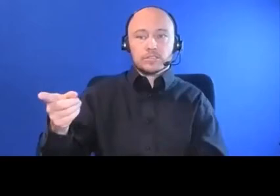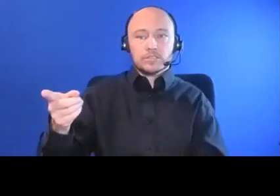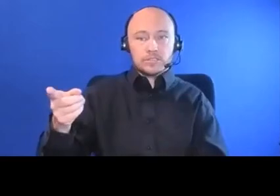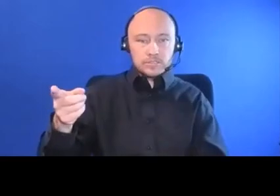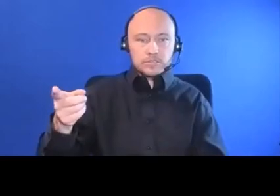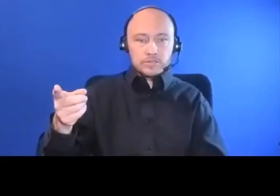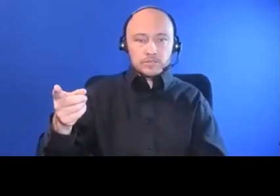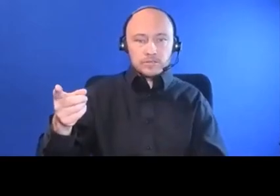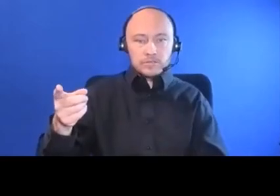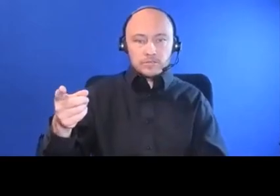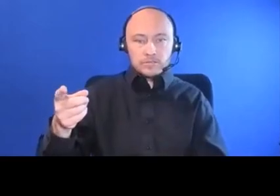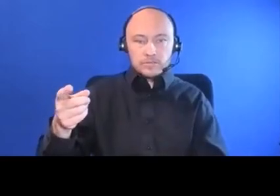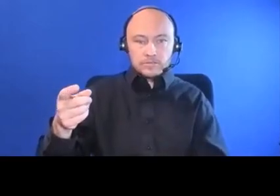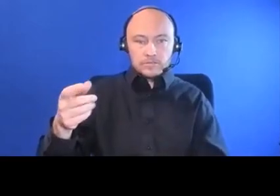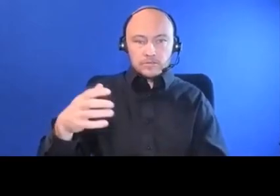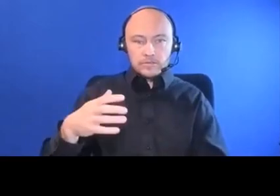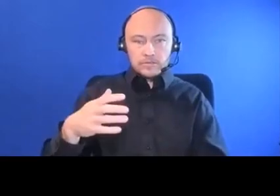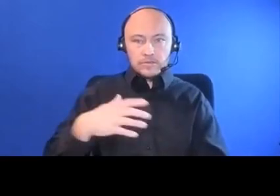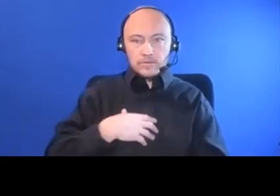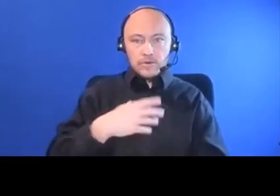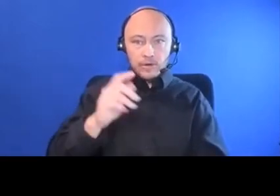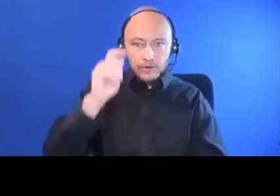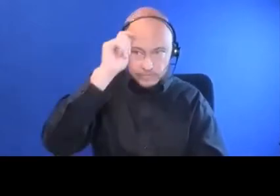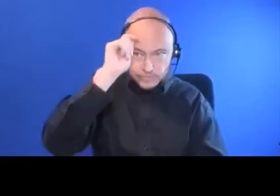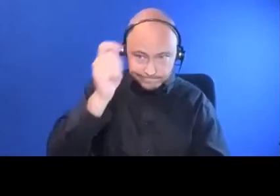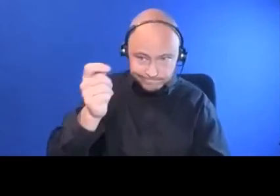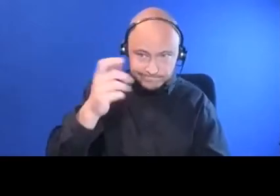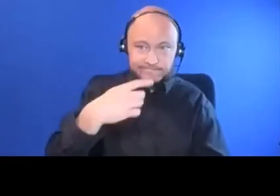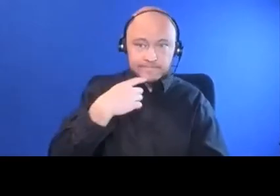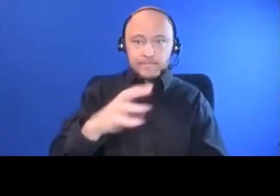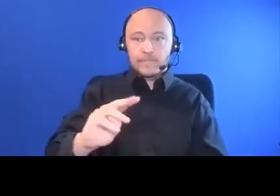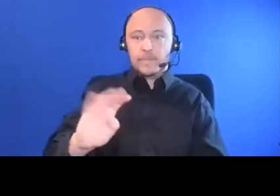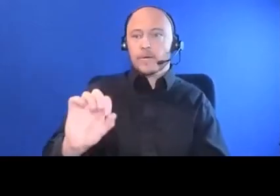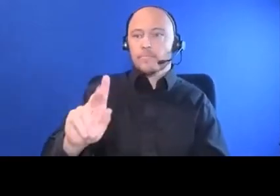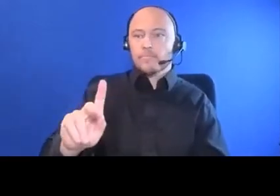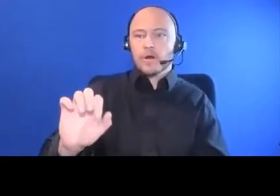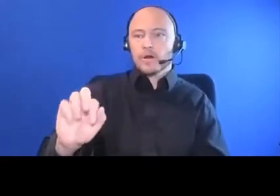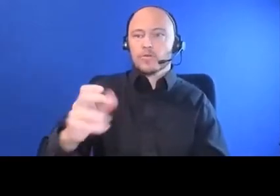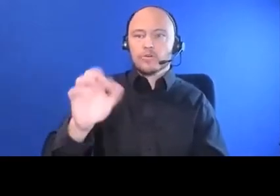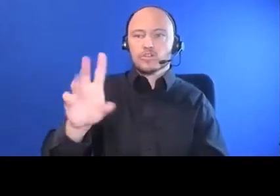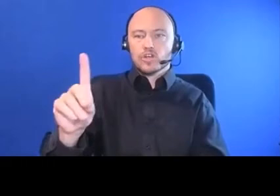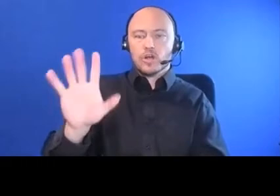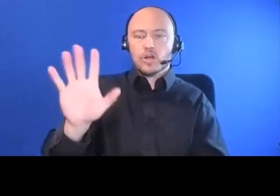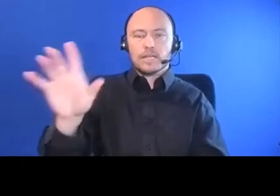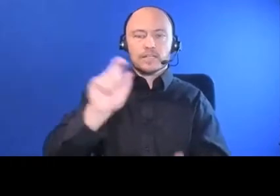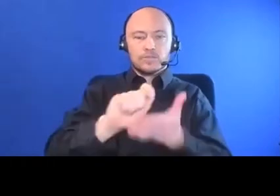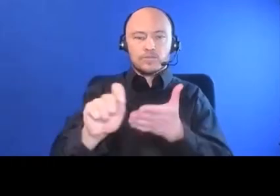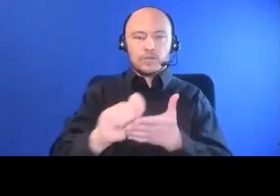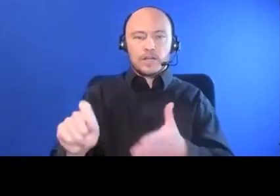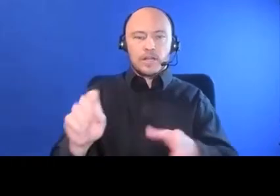and I would be remiss if I didn't give a hat tip to Mark Richard and his memoir, "House of Prayer No. 2,"